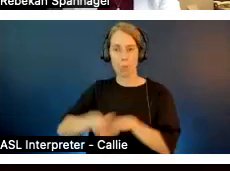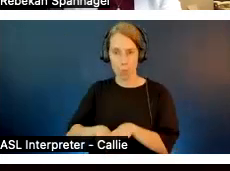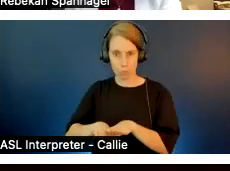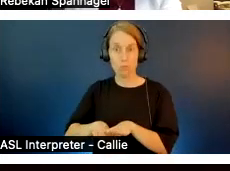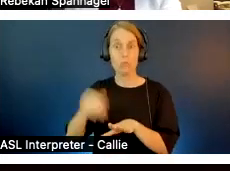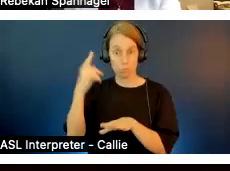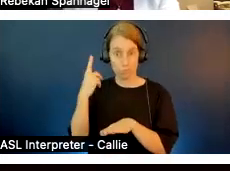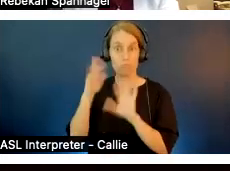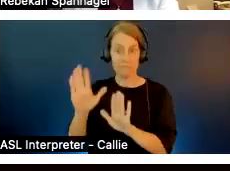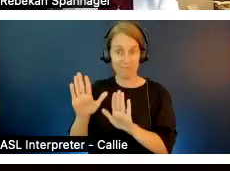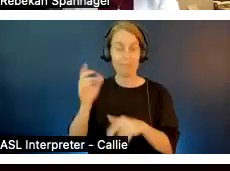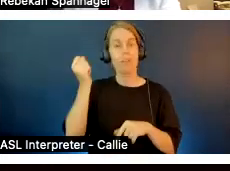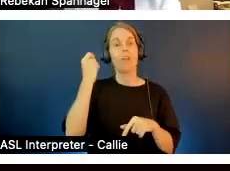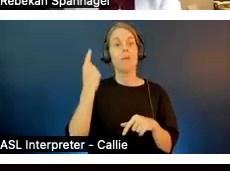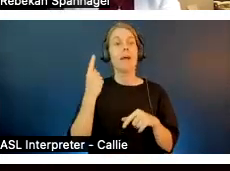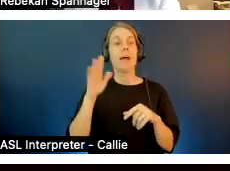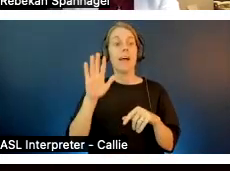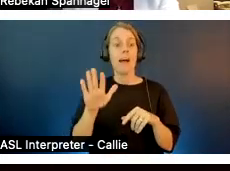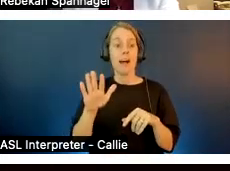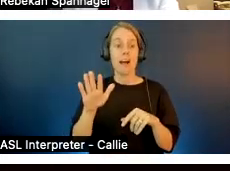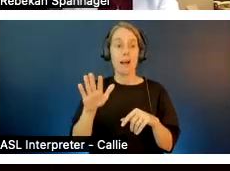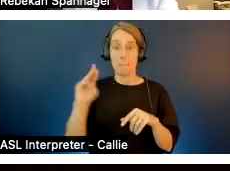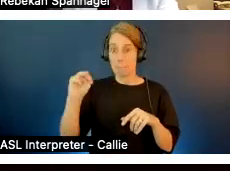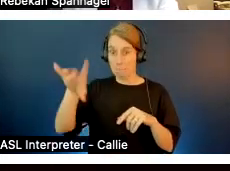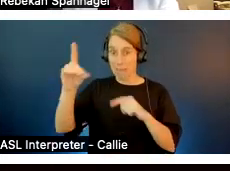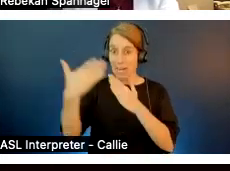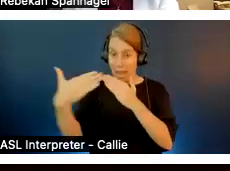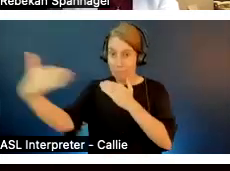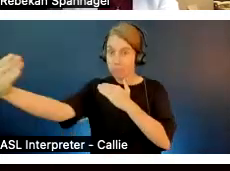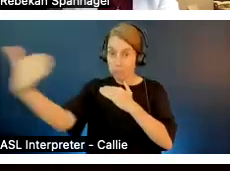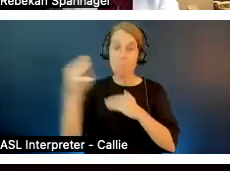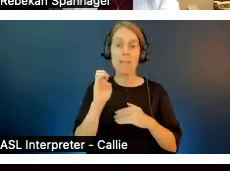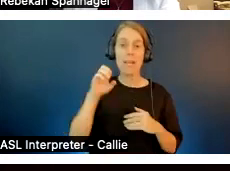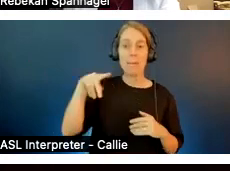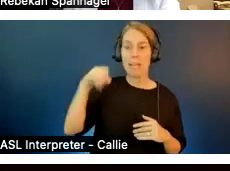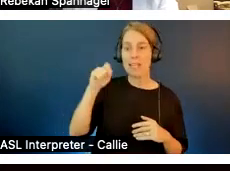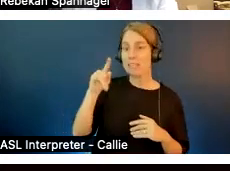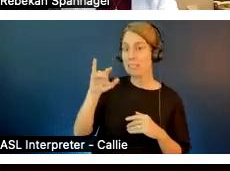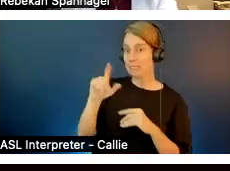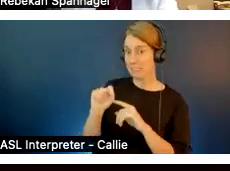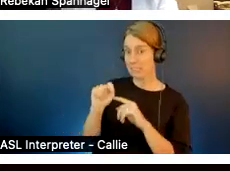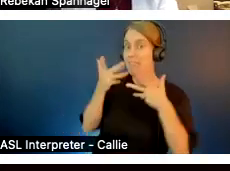believe that your you or your family member or an individual that you're assisting is eligible for a